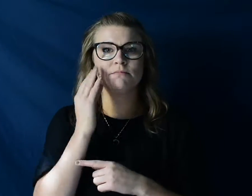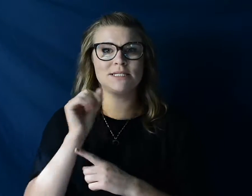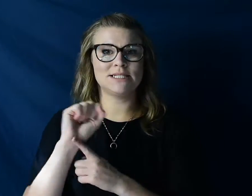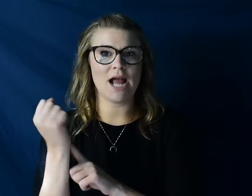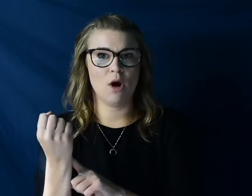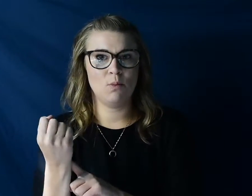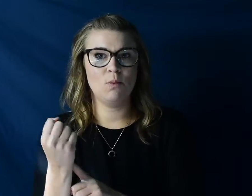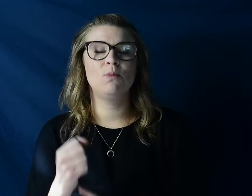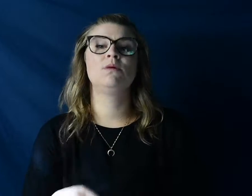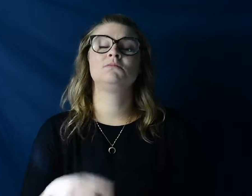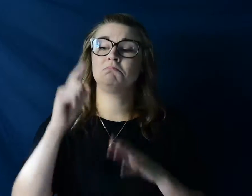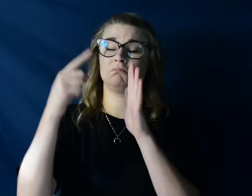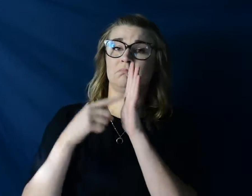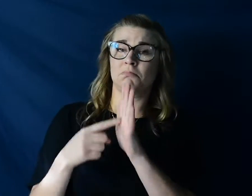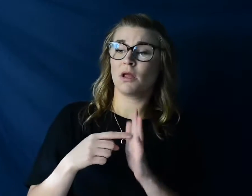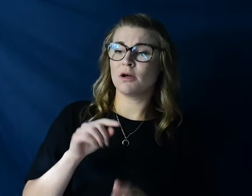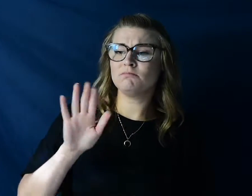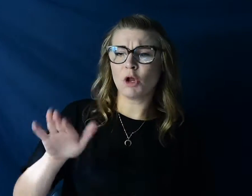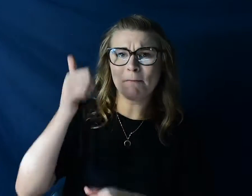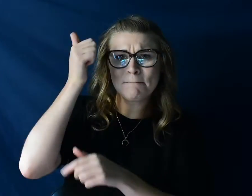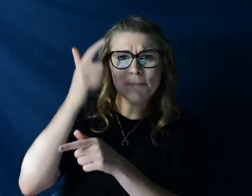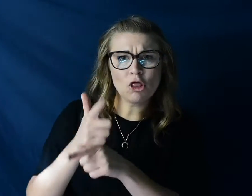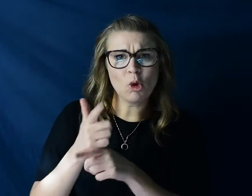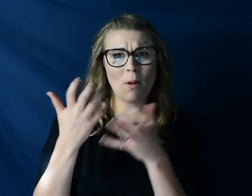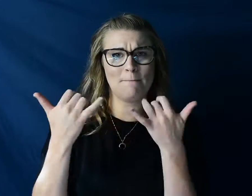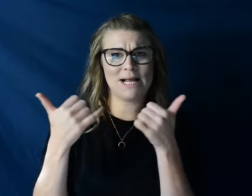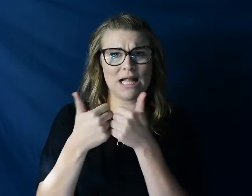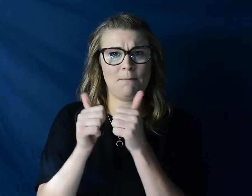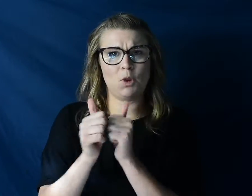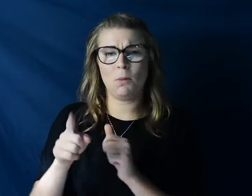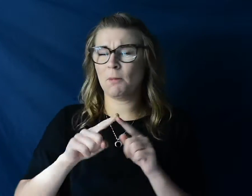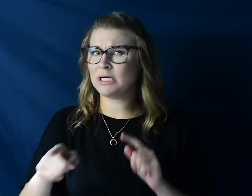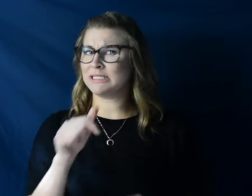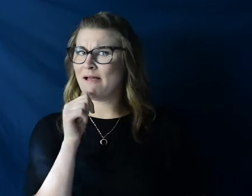to your child's life and real life scenarios. Like maybe your brother want to play a game with you